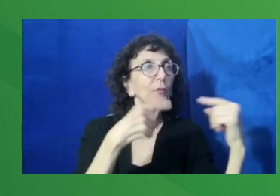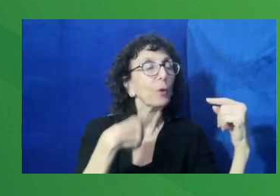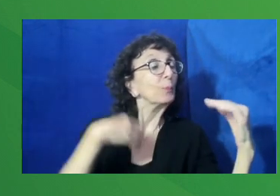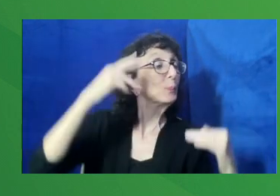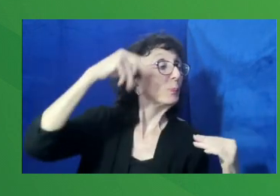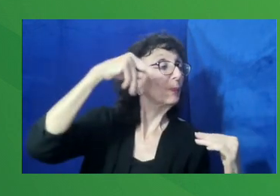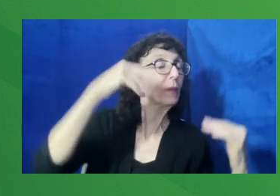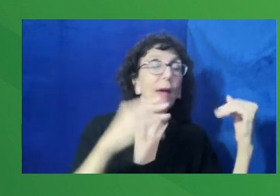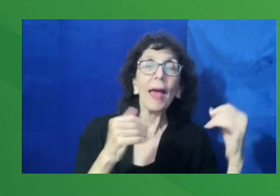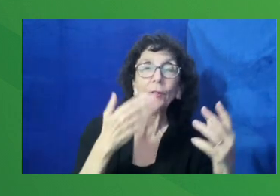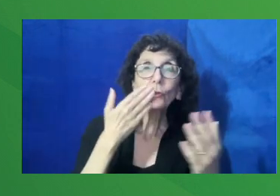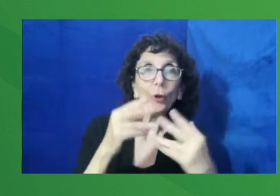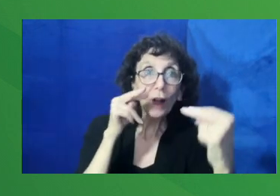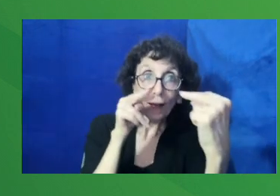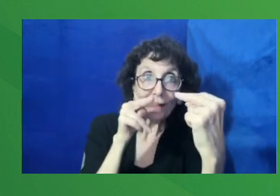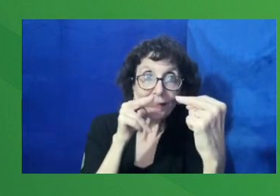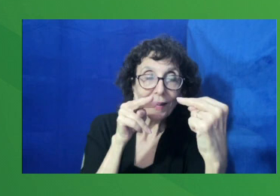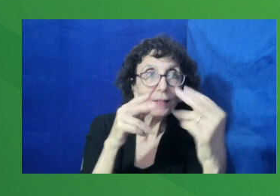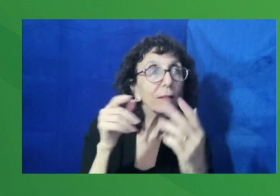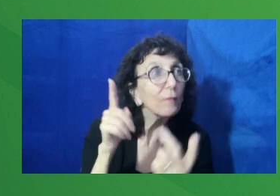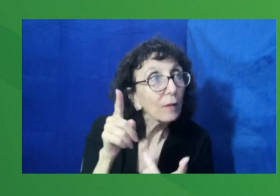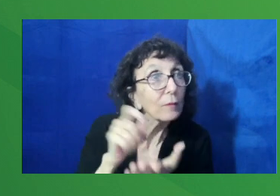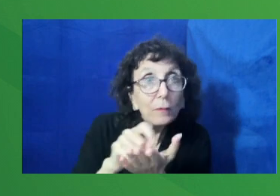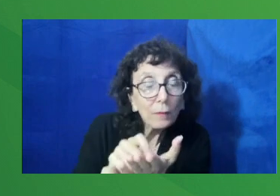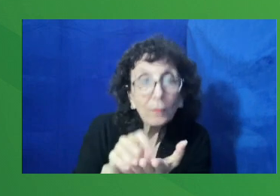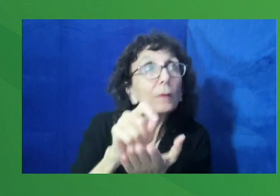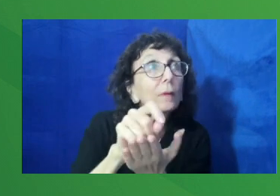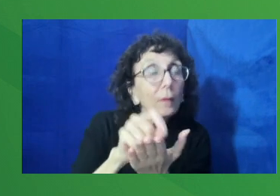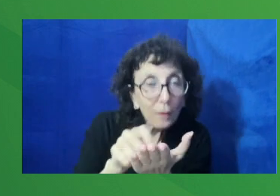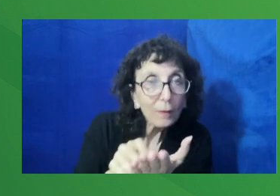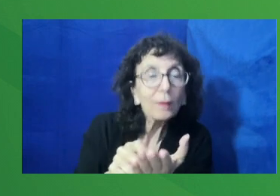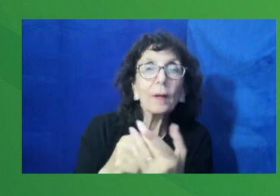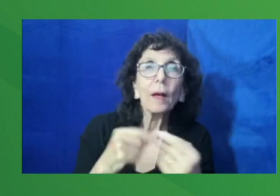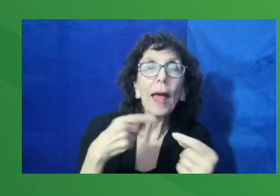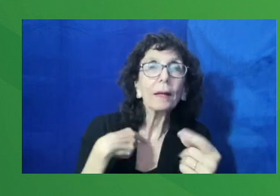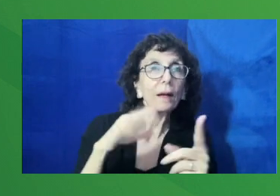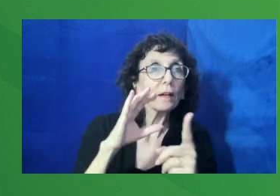contact - I have to make a note - this must be culturally responsive eye contact. There are those